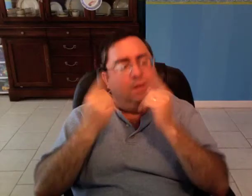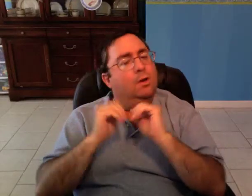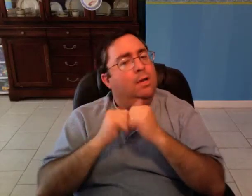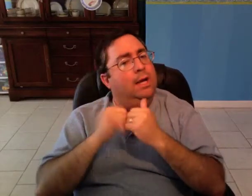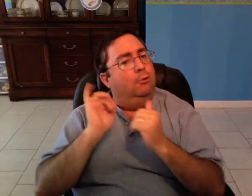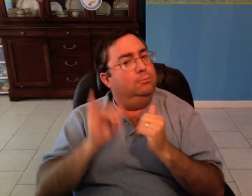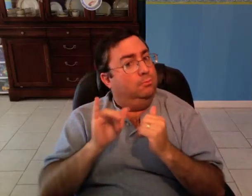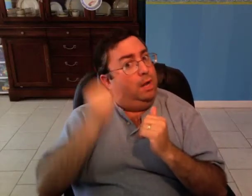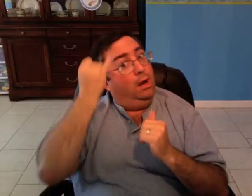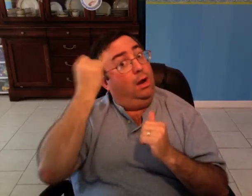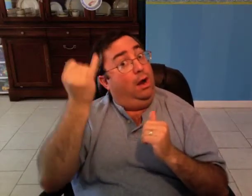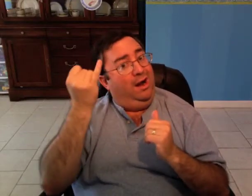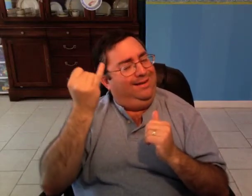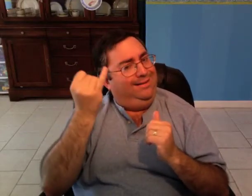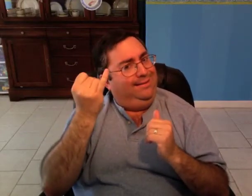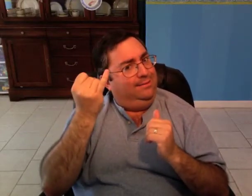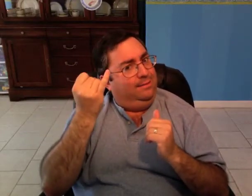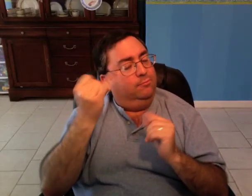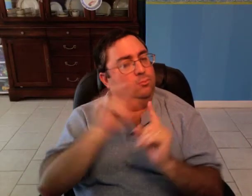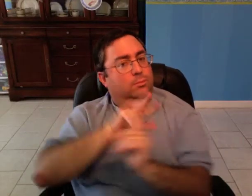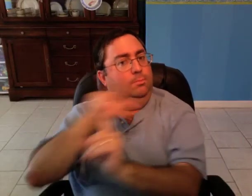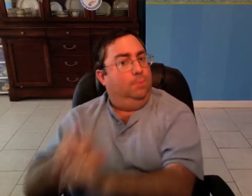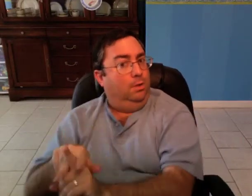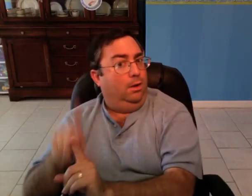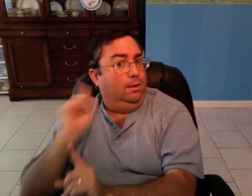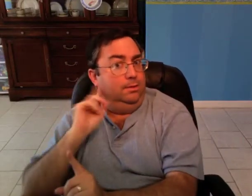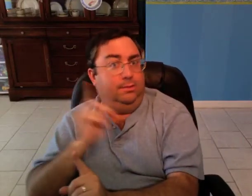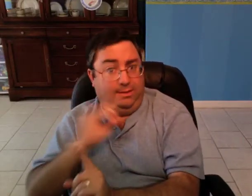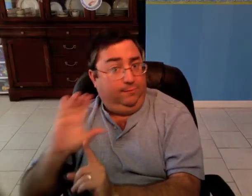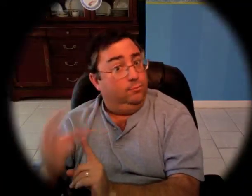and how those ideas apply to Deaf culture.